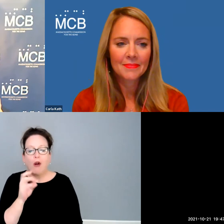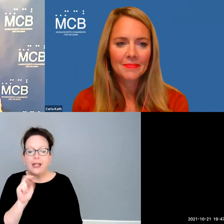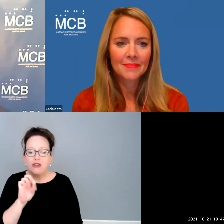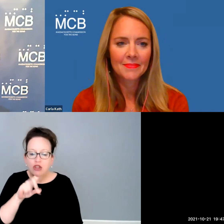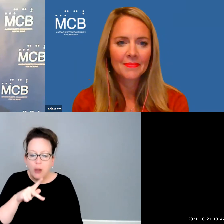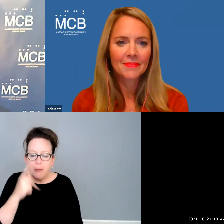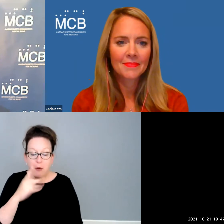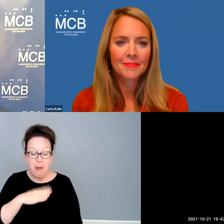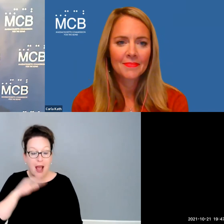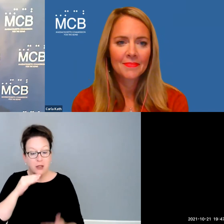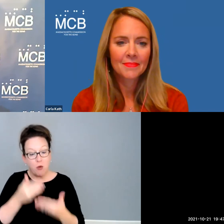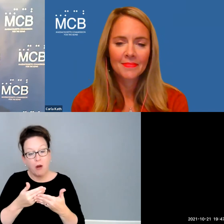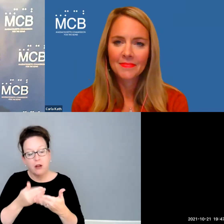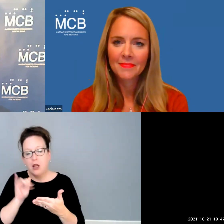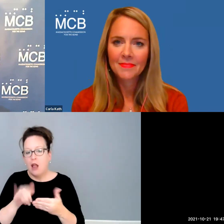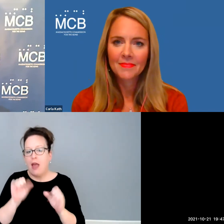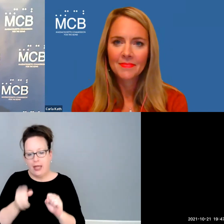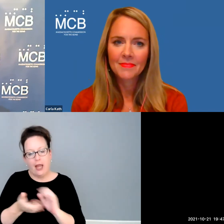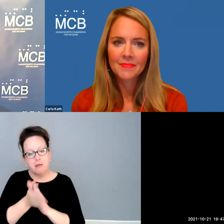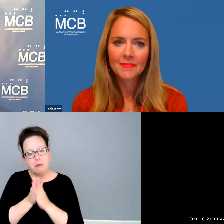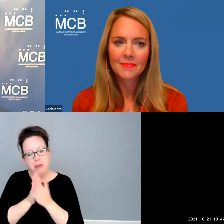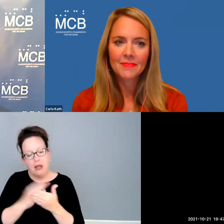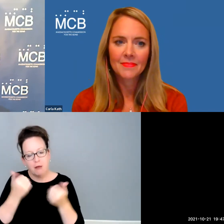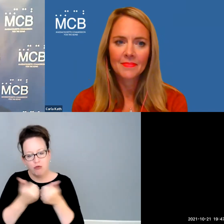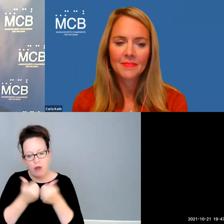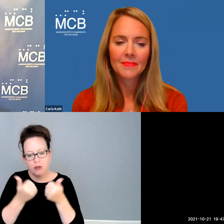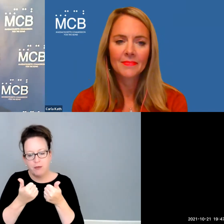So, I'm going to say first it's going to be case by case,